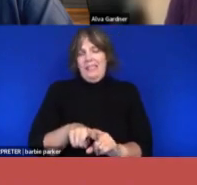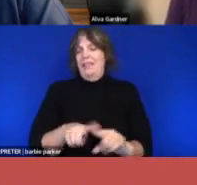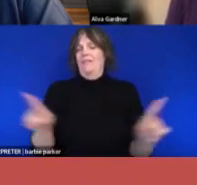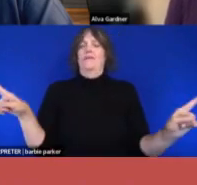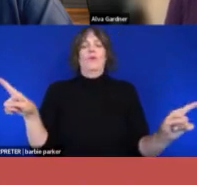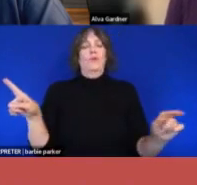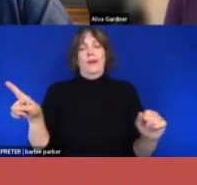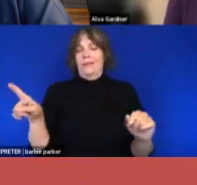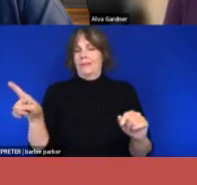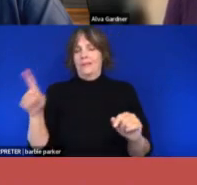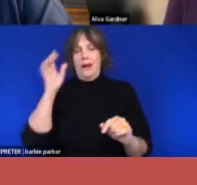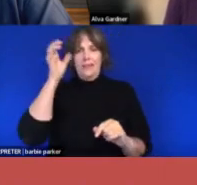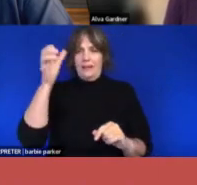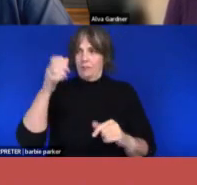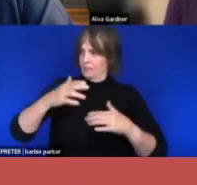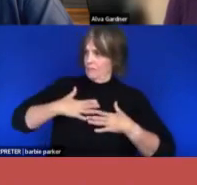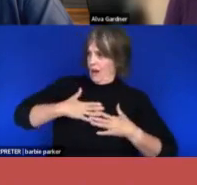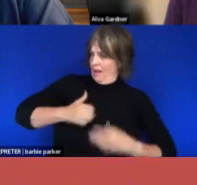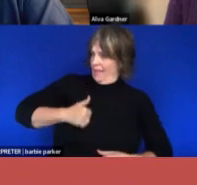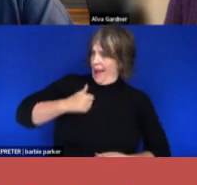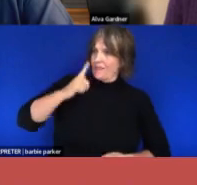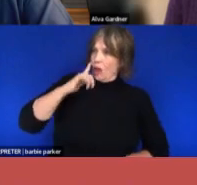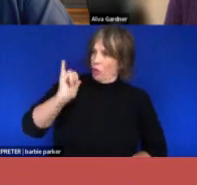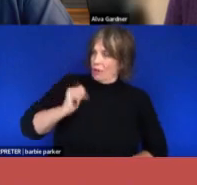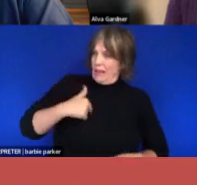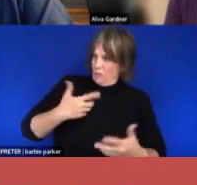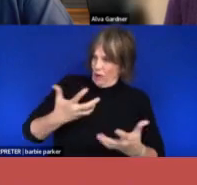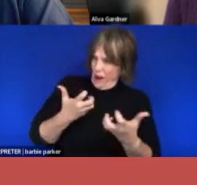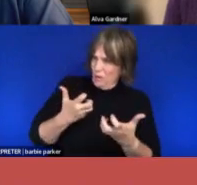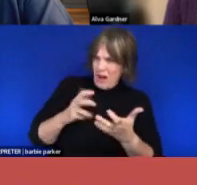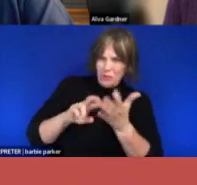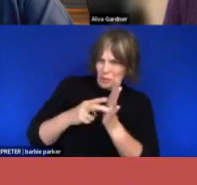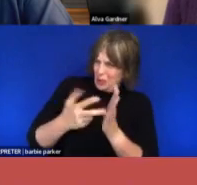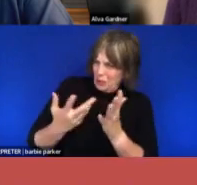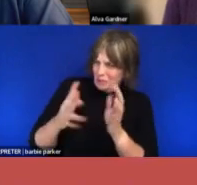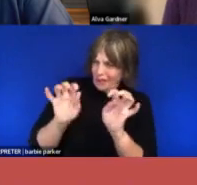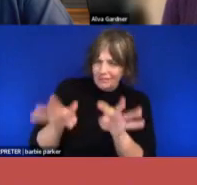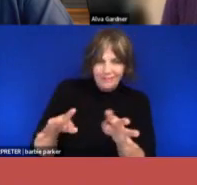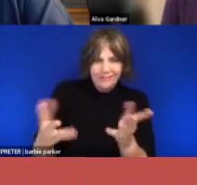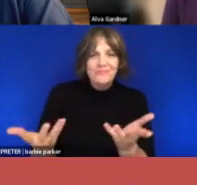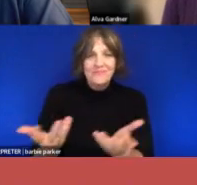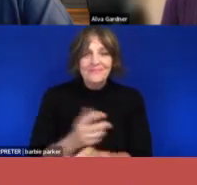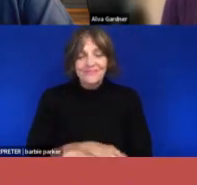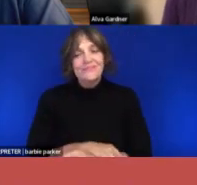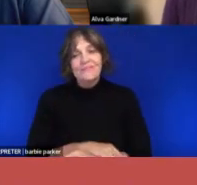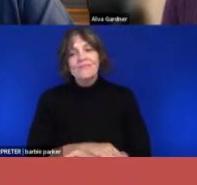the way I want it to? What do you mean? And so part of this